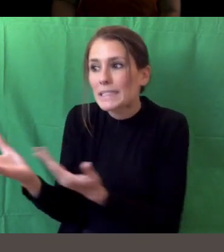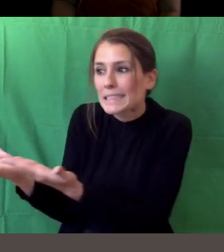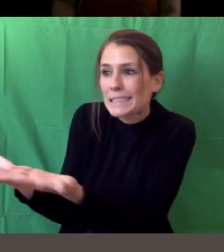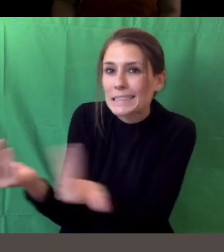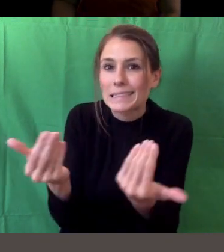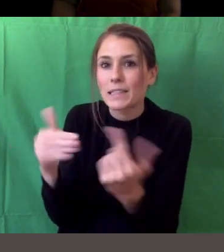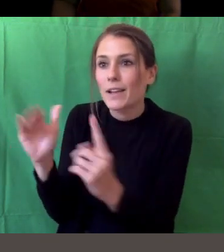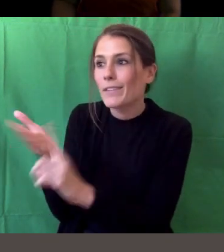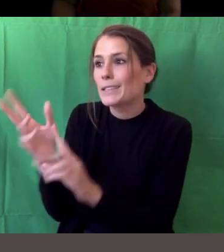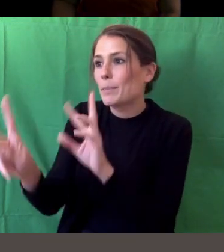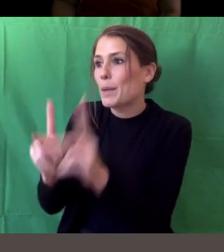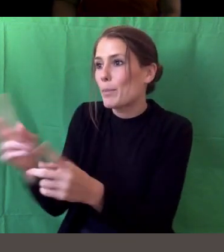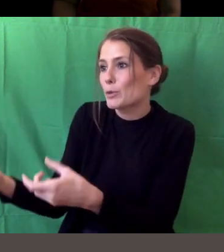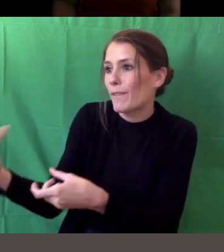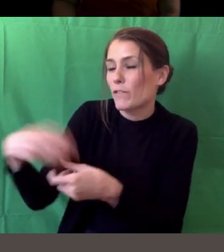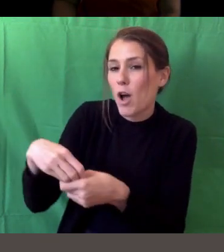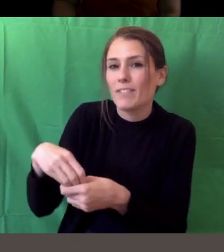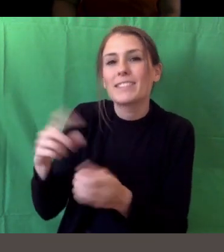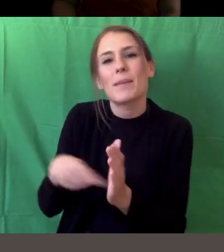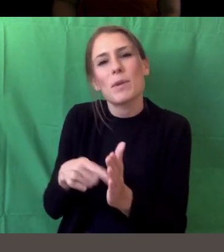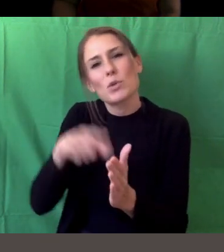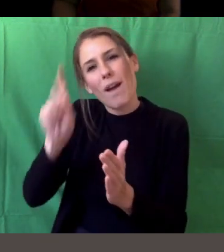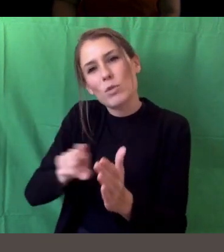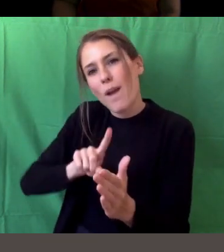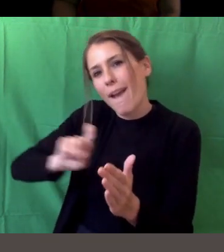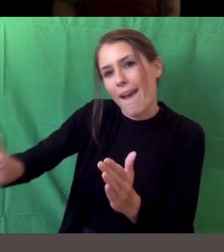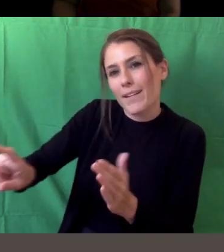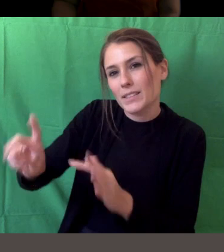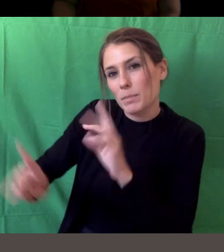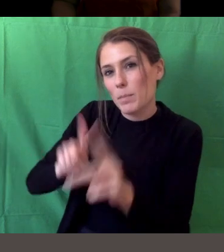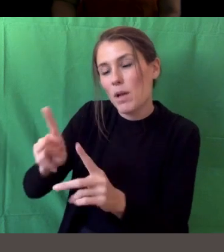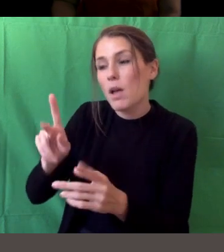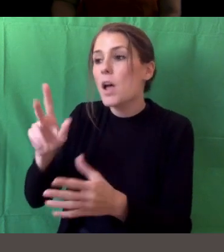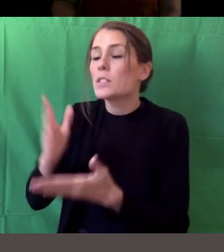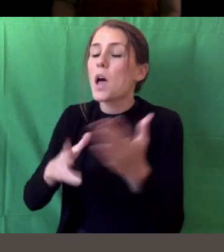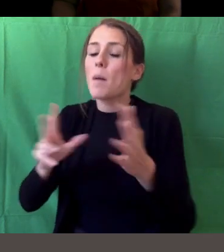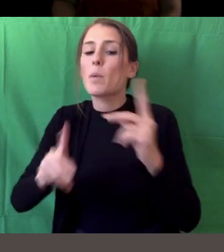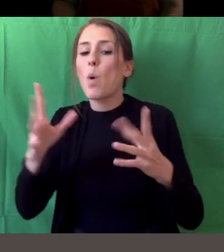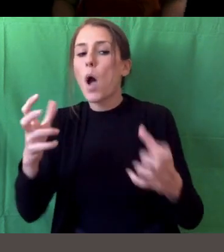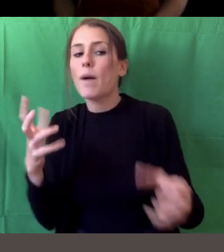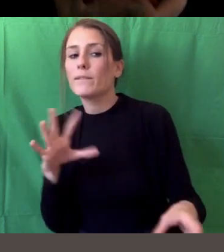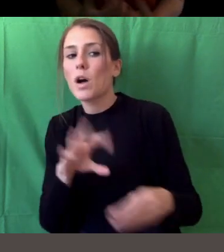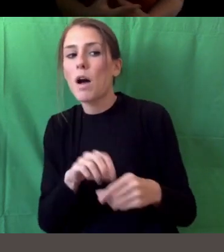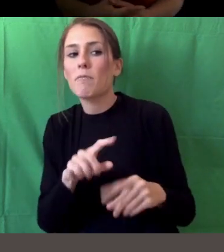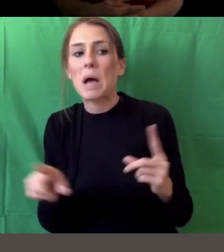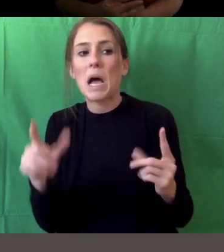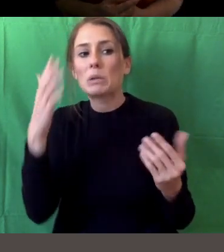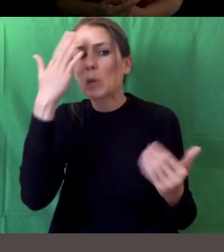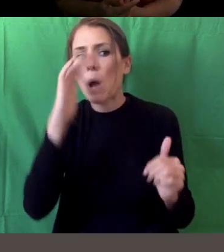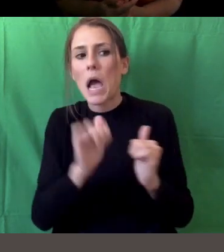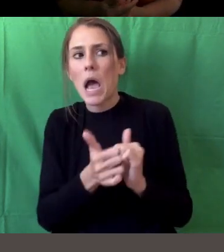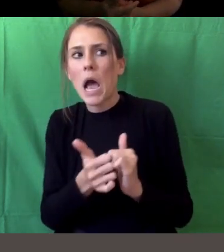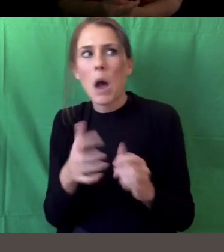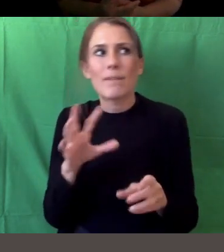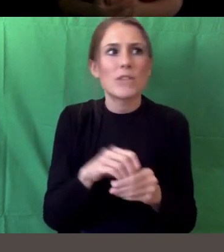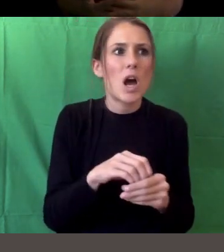In terms of getting people involved, sometimes people need to be asked. There are people who want to be involved, but they aren't always familiar with the